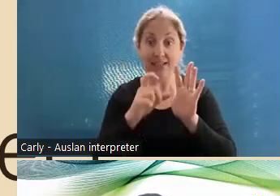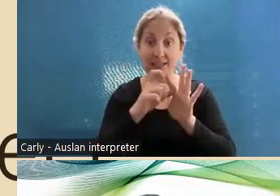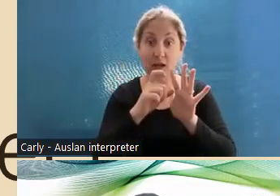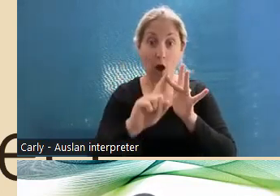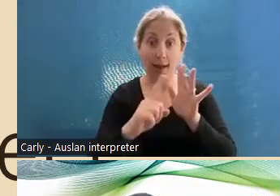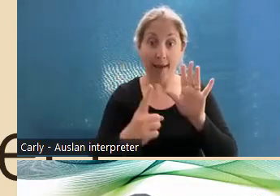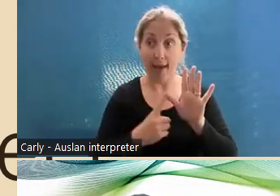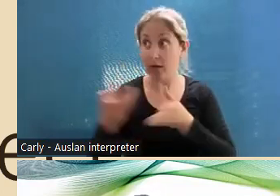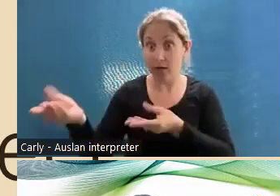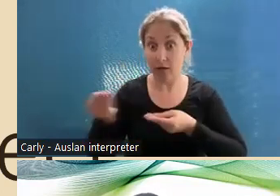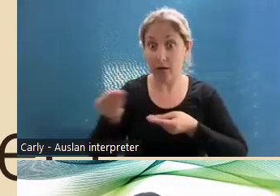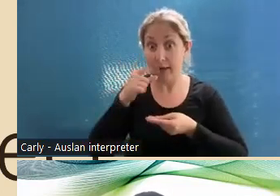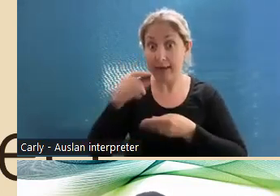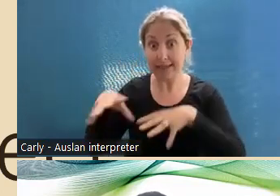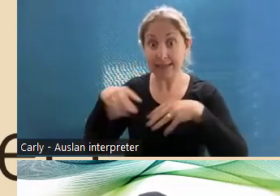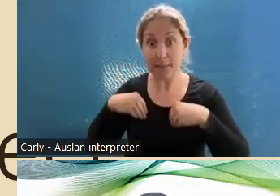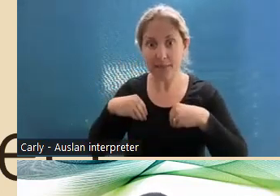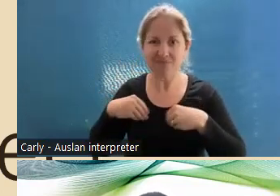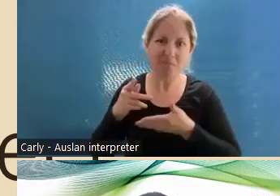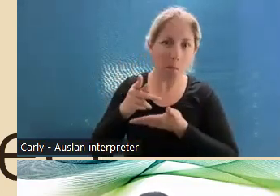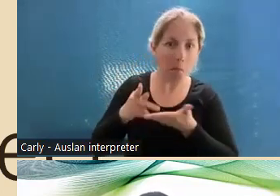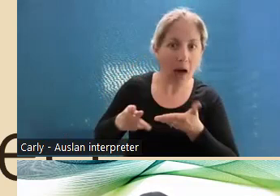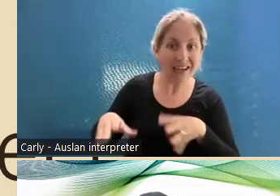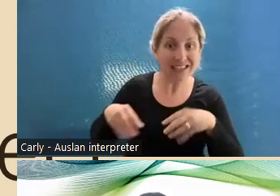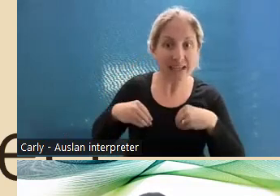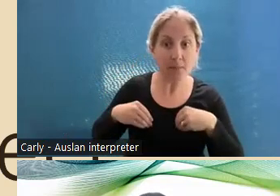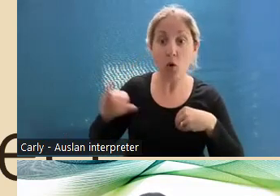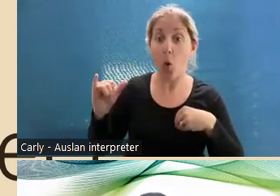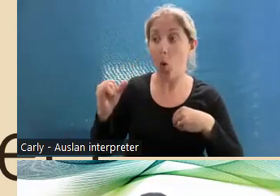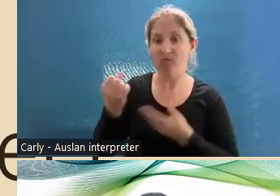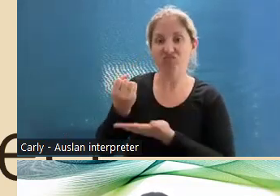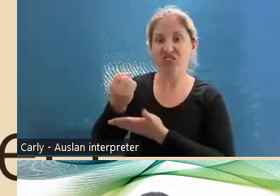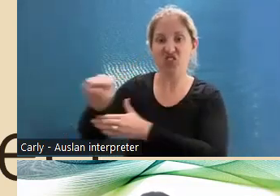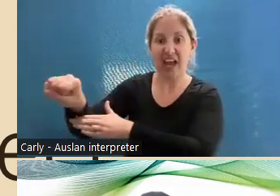partially accept or reject the recommendation.